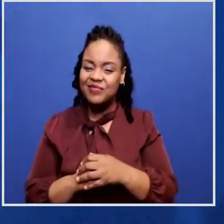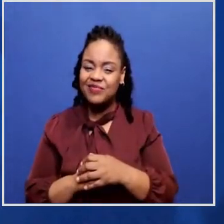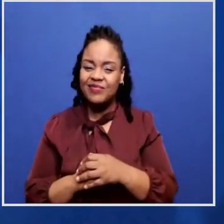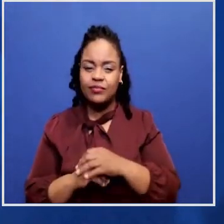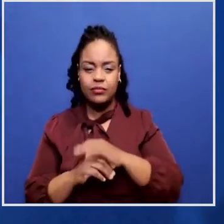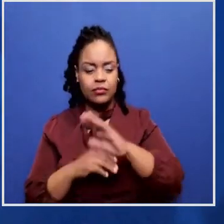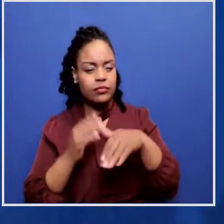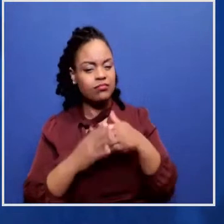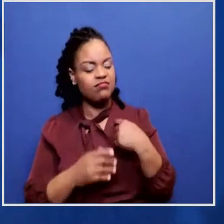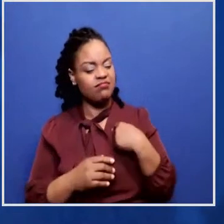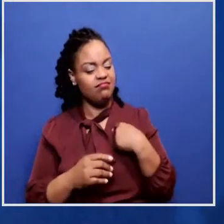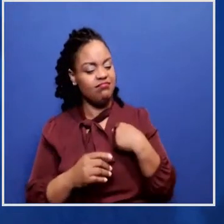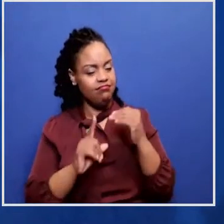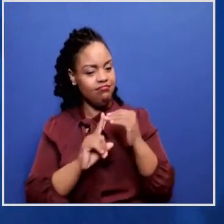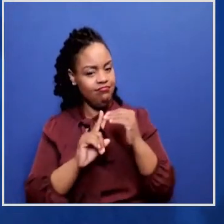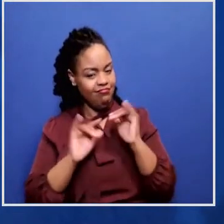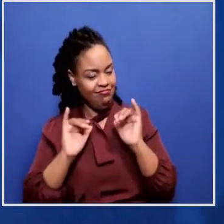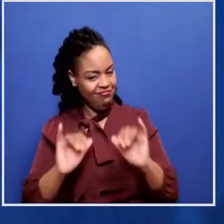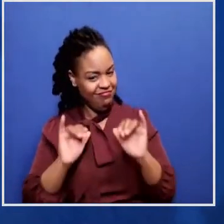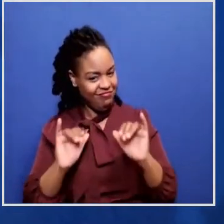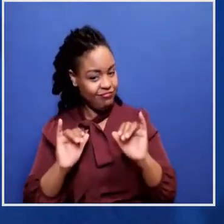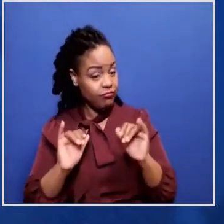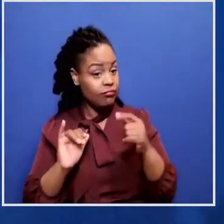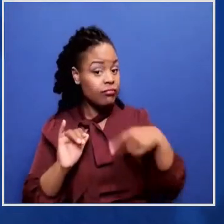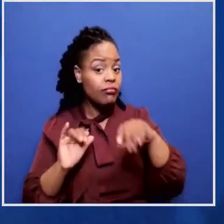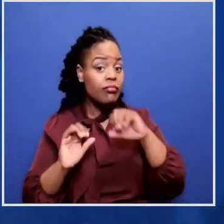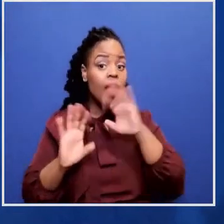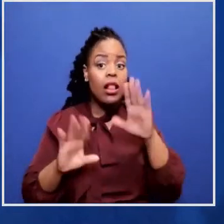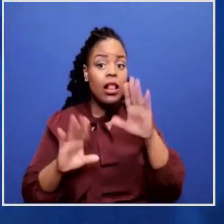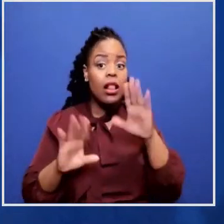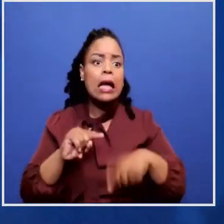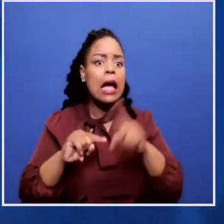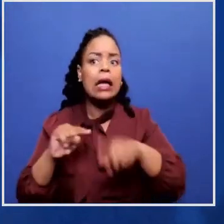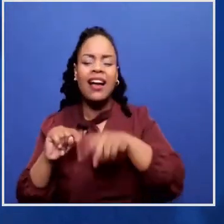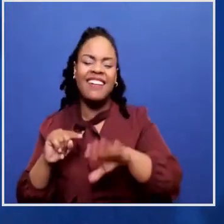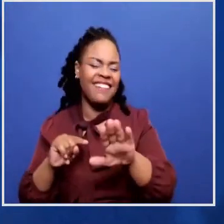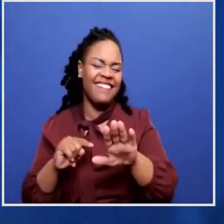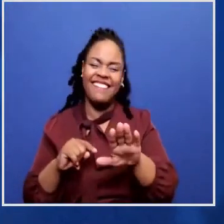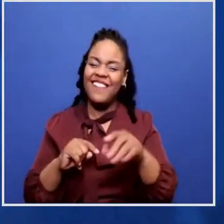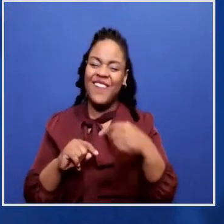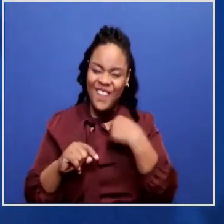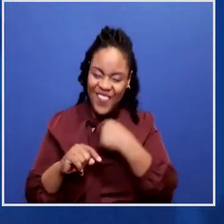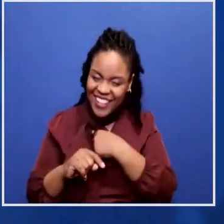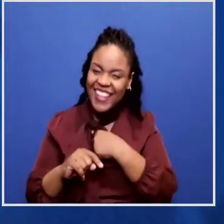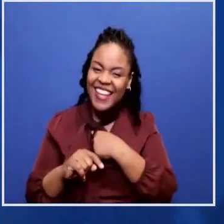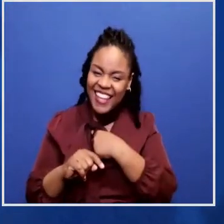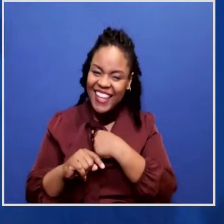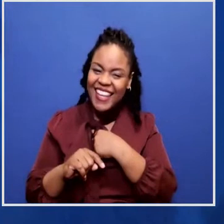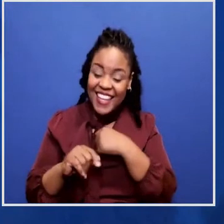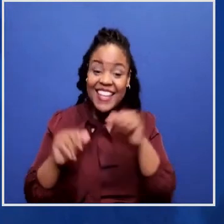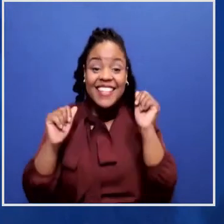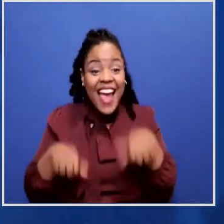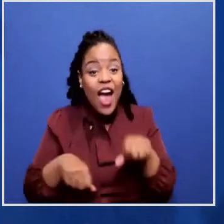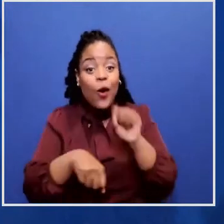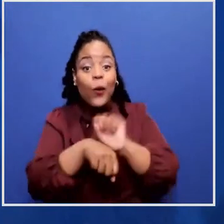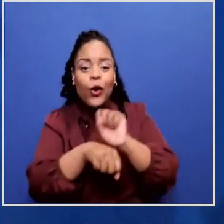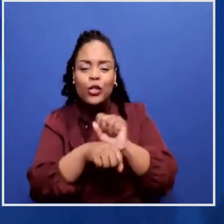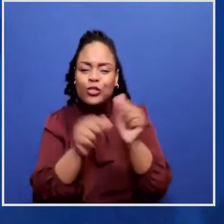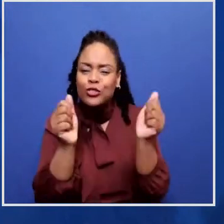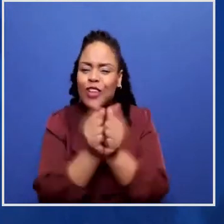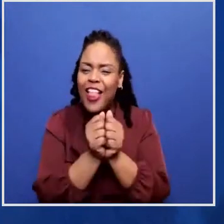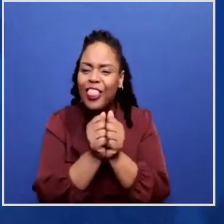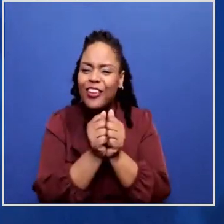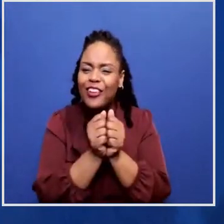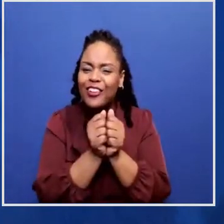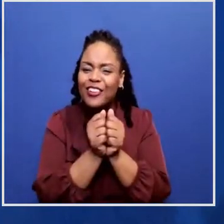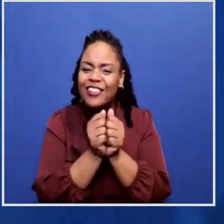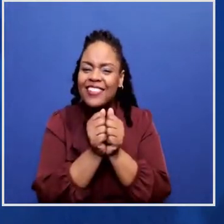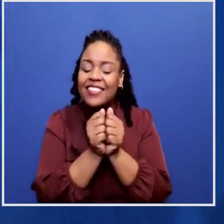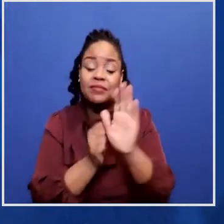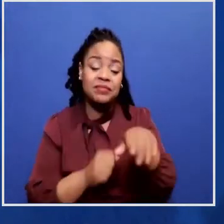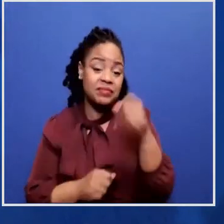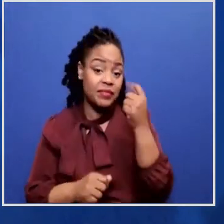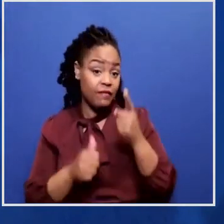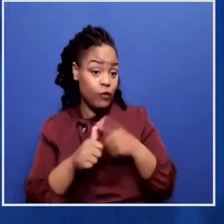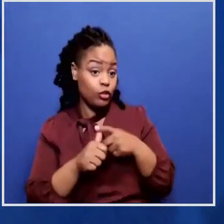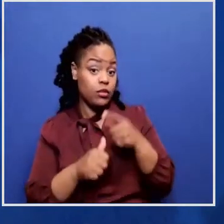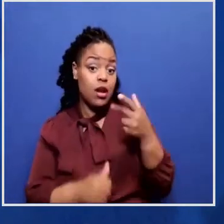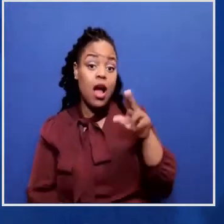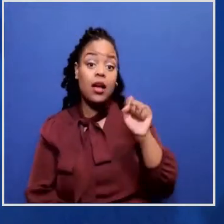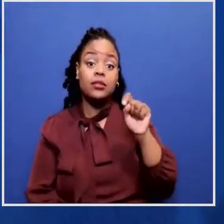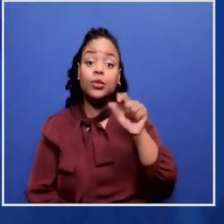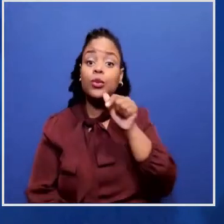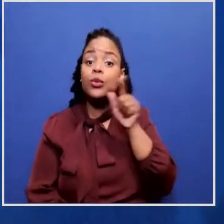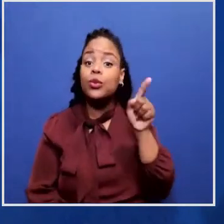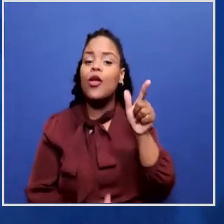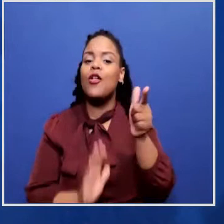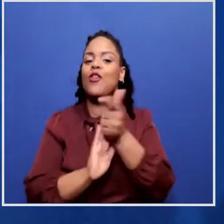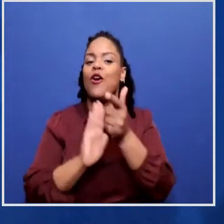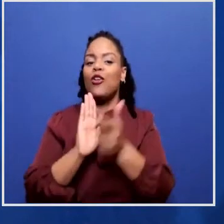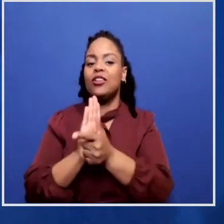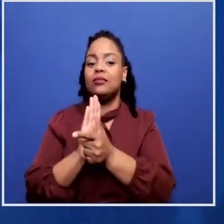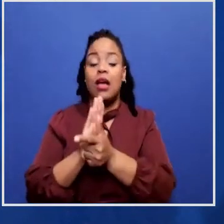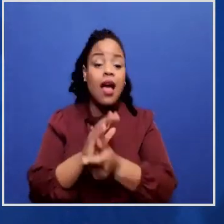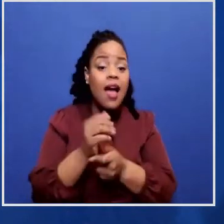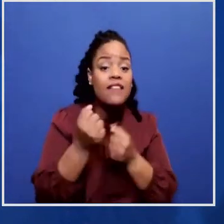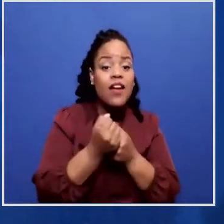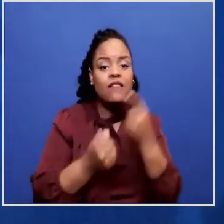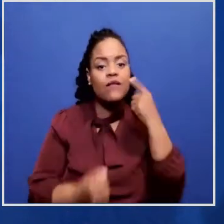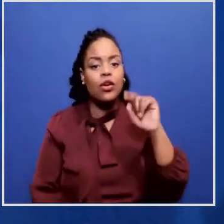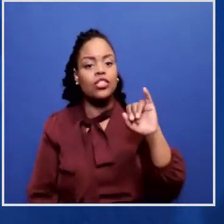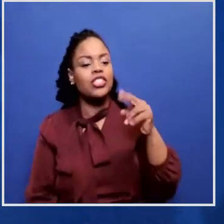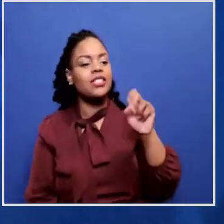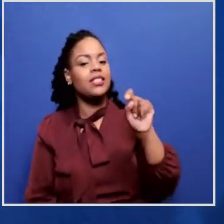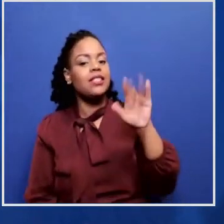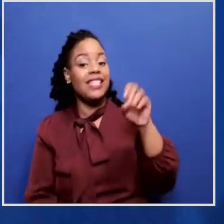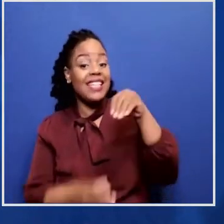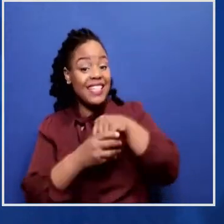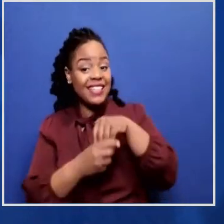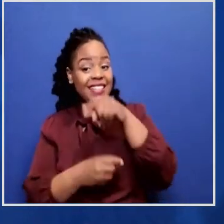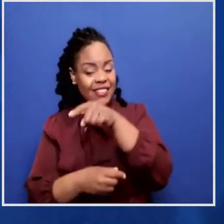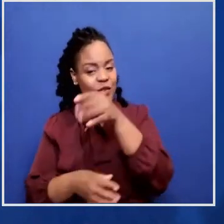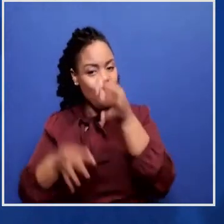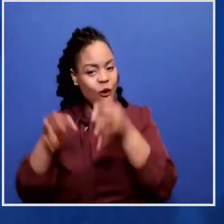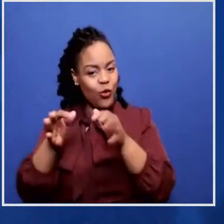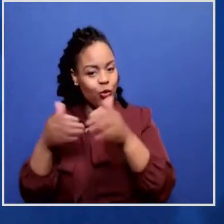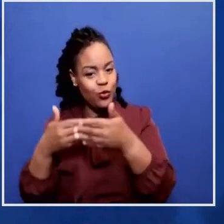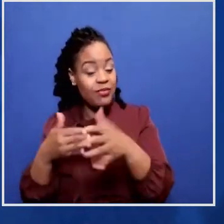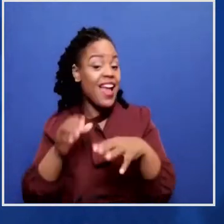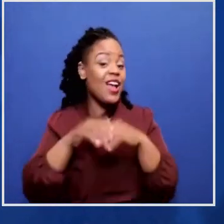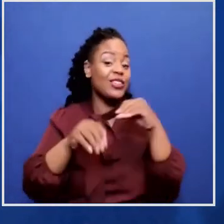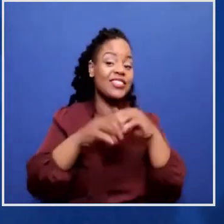ALL REMINDING US THAT THERE IS